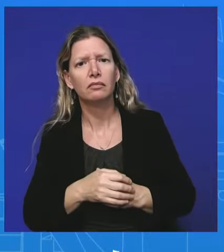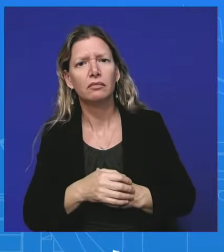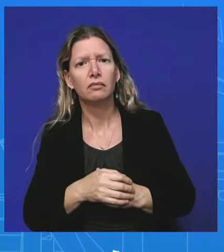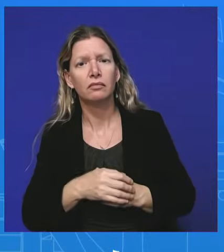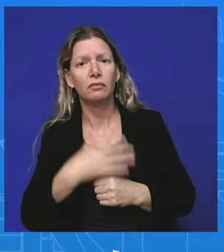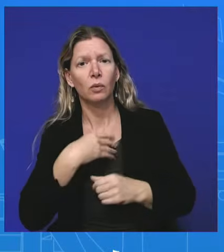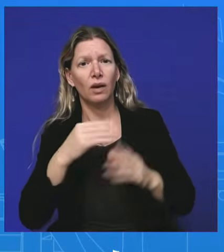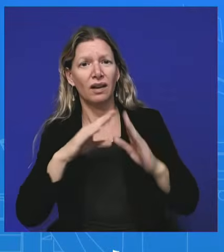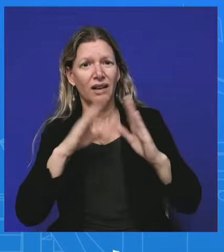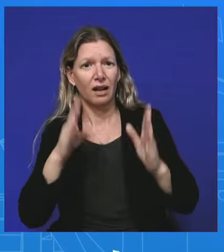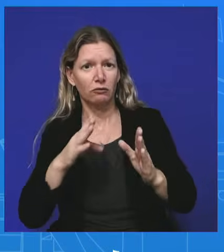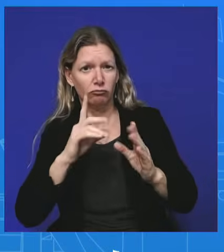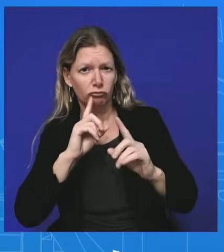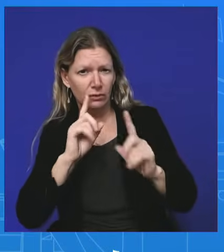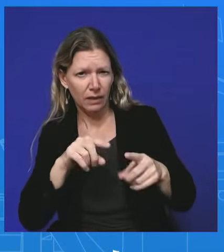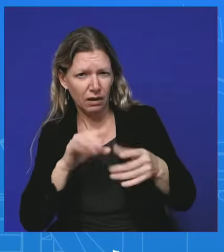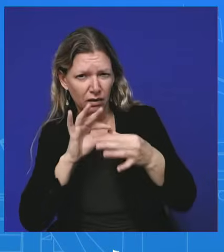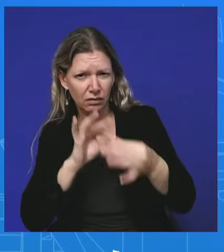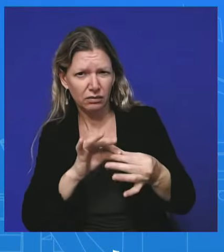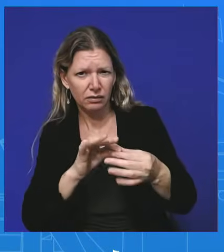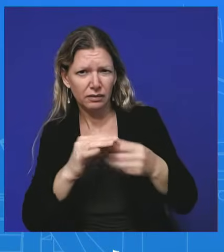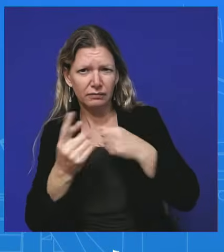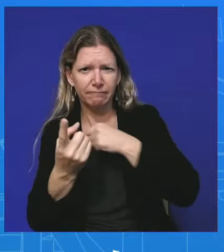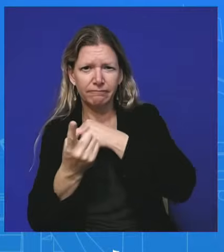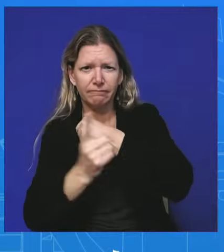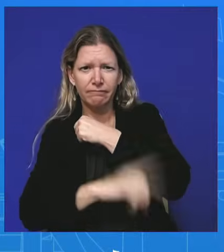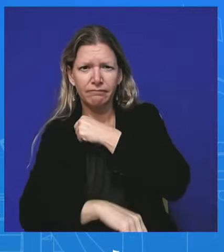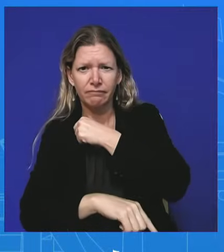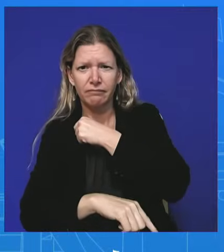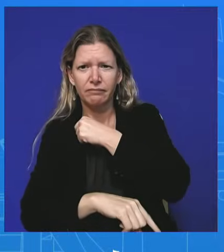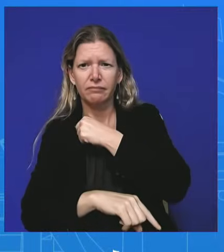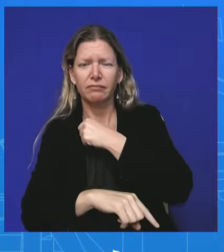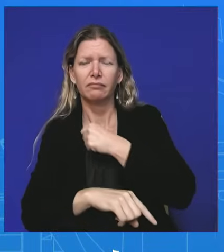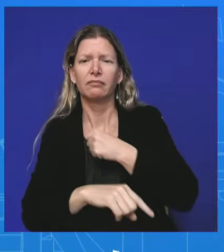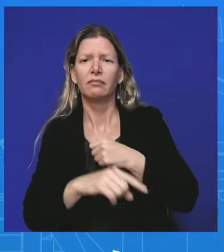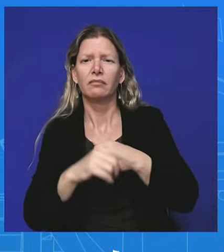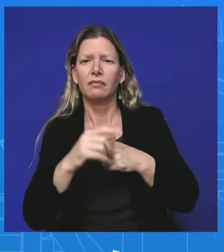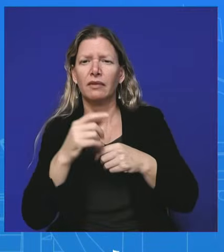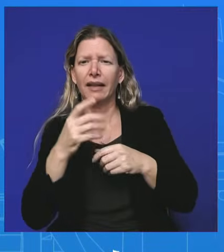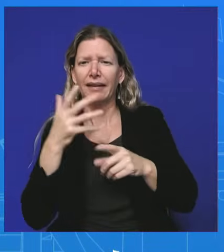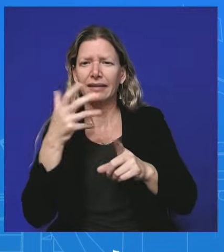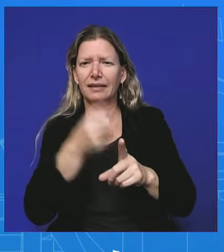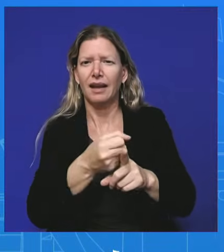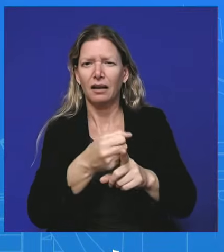Ms. Jean-Pierre: Yeah, I know that -- I saw that when I was coming out. I want to be really careful on that, too.